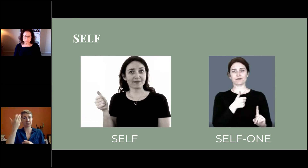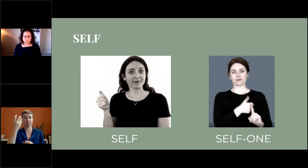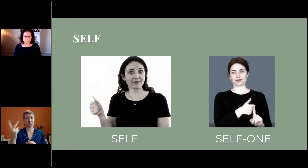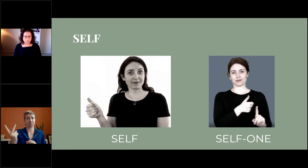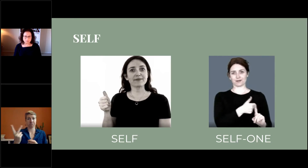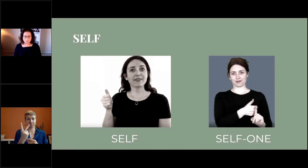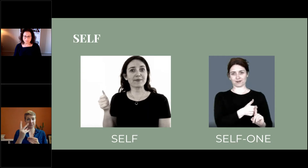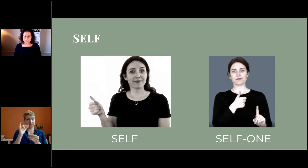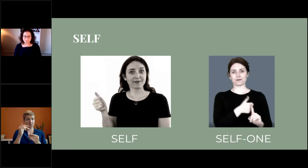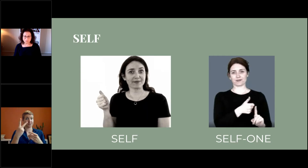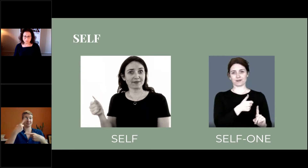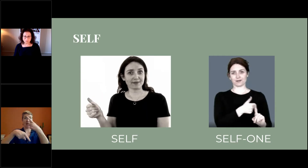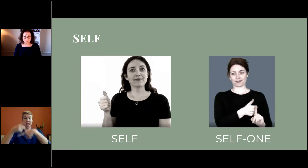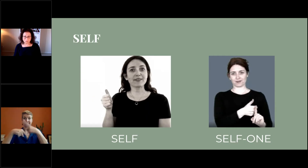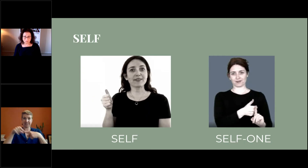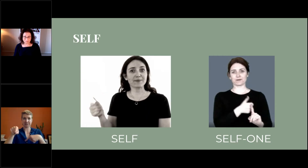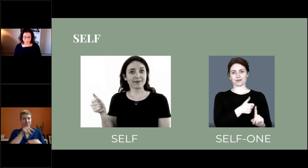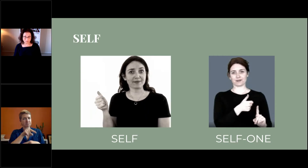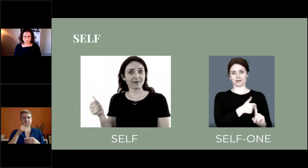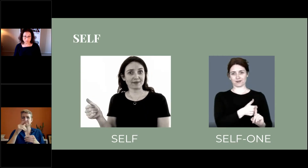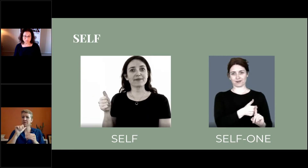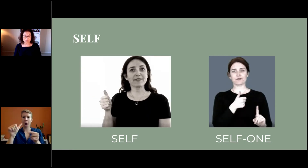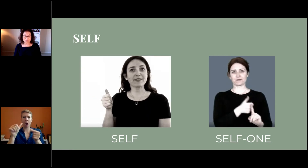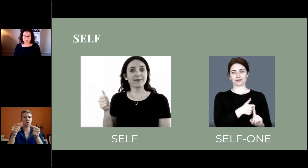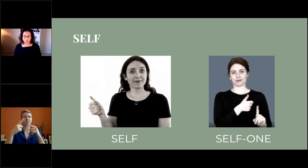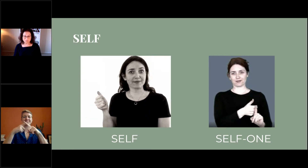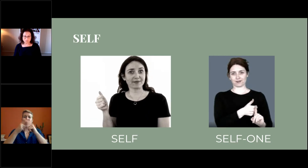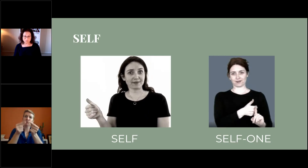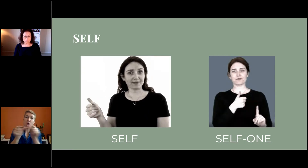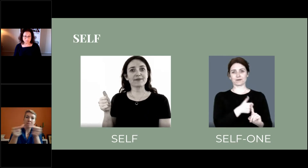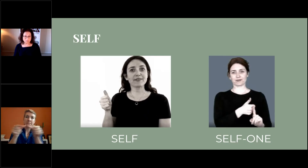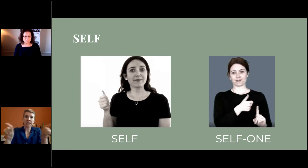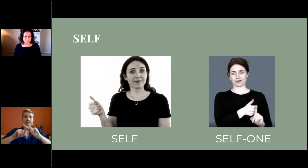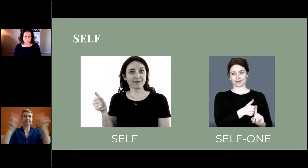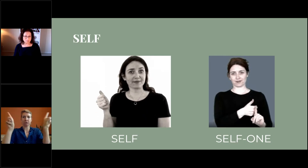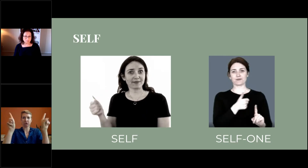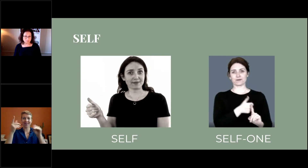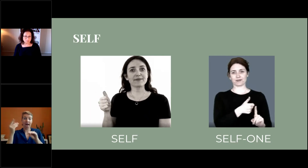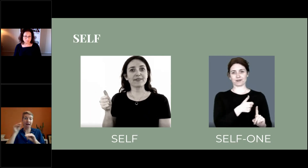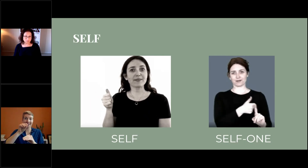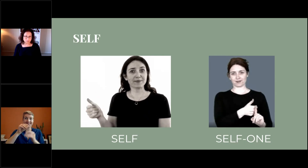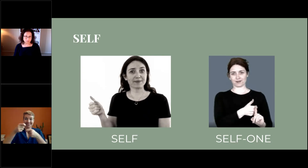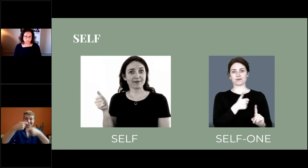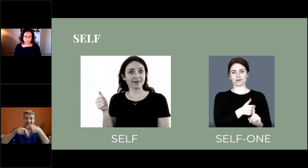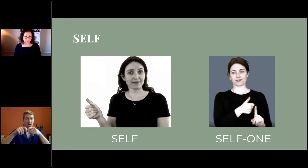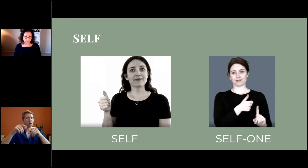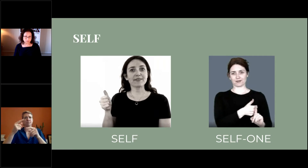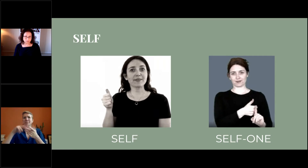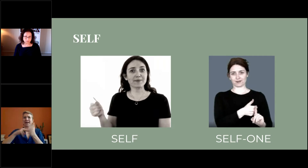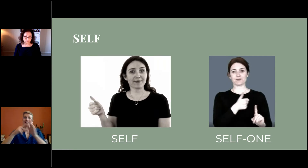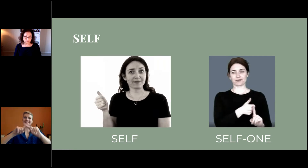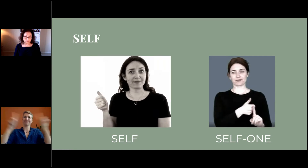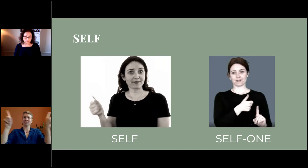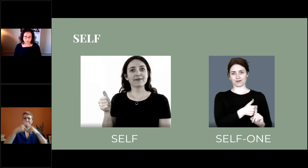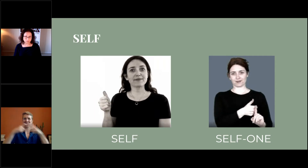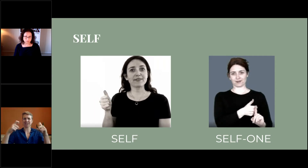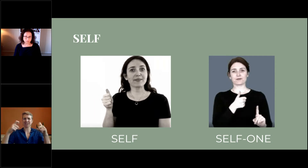In our research and our analysis, these two forms do not seem to grammatically differ.